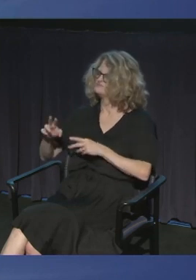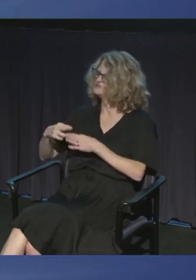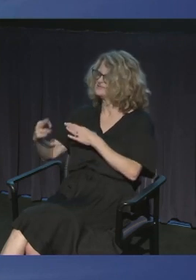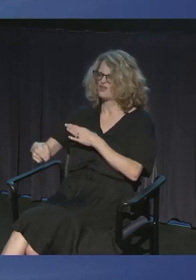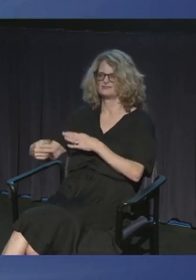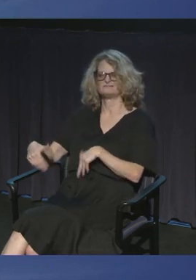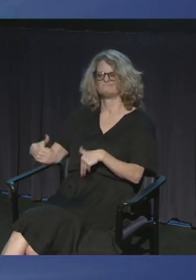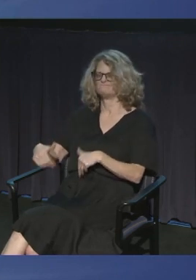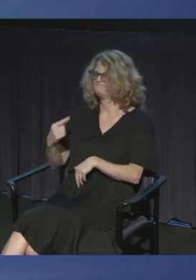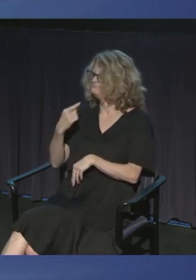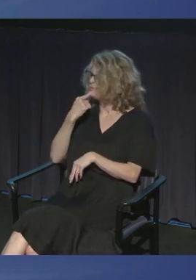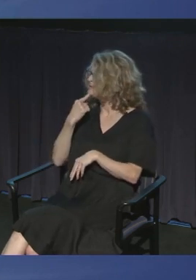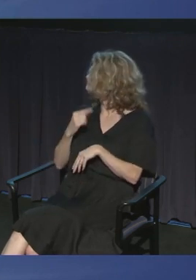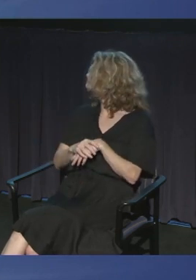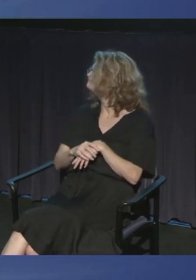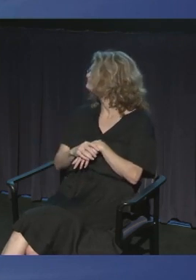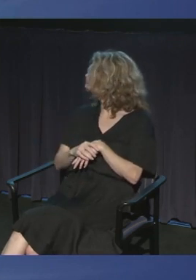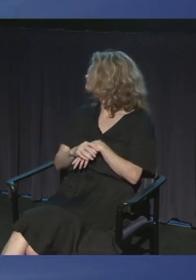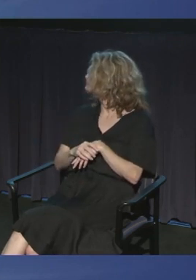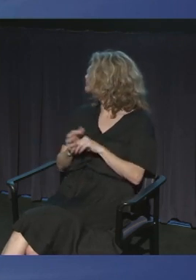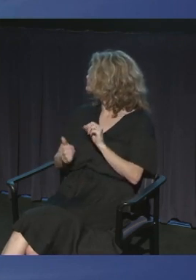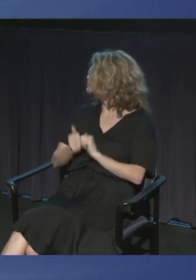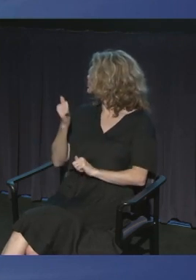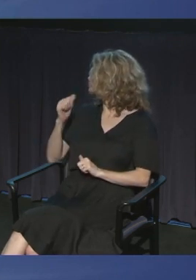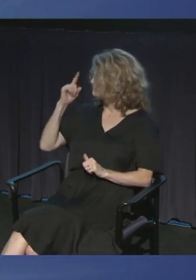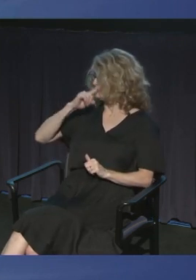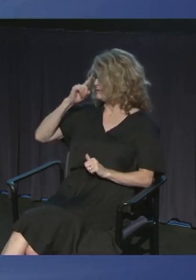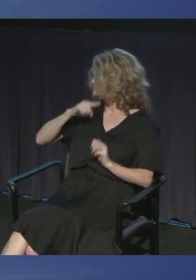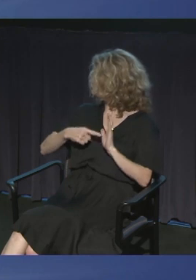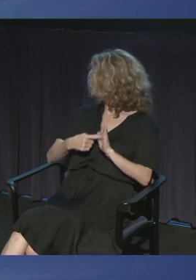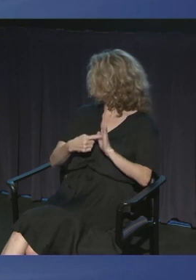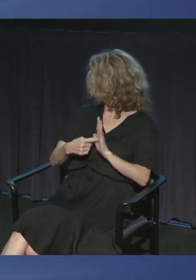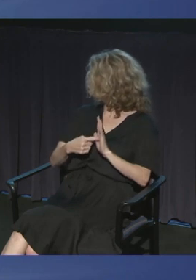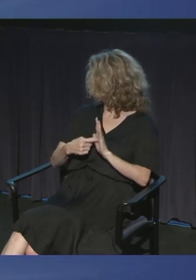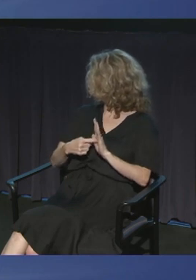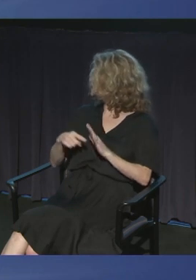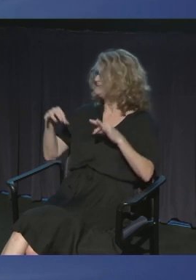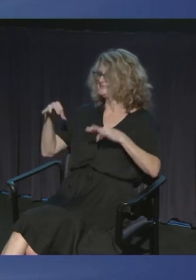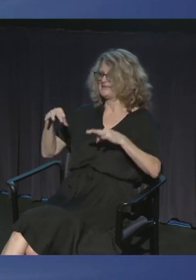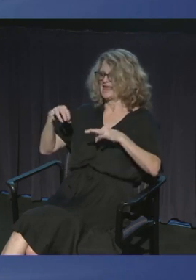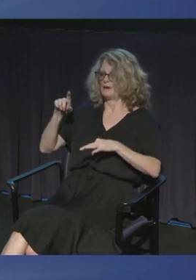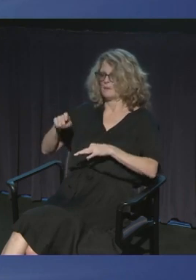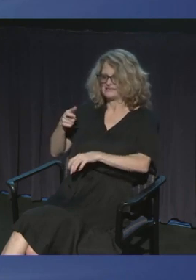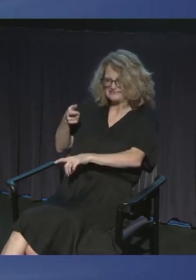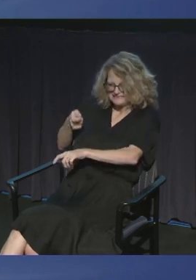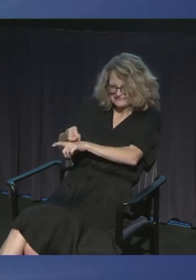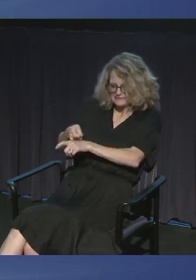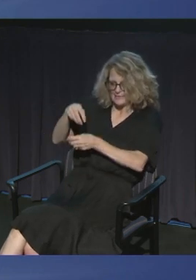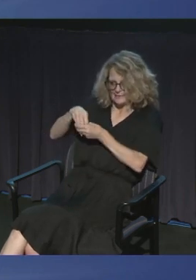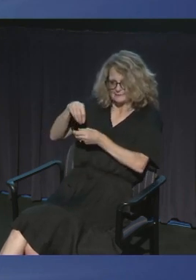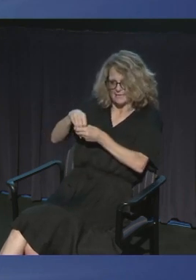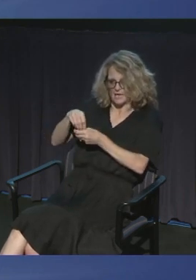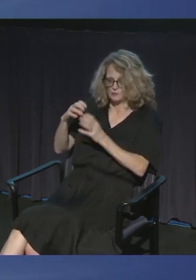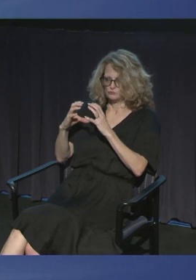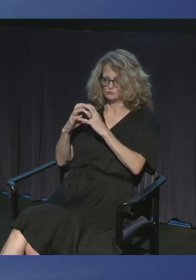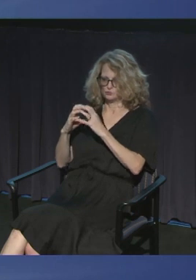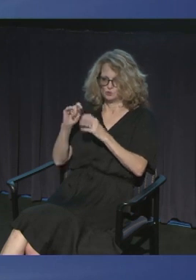THE OTHER THING IS, IN MOST MOUSE MODELS, STING IS TO BE INJECTED INSIDE THE TUMOR. THIS WILL BE VERY DIFFICULT TO